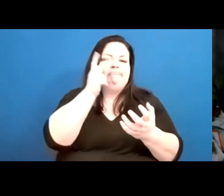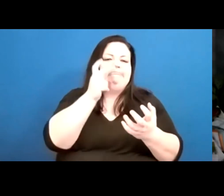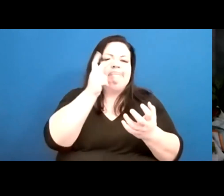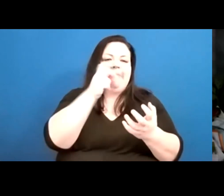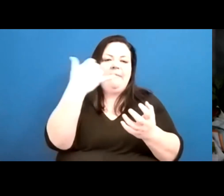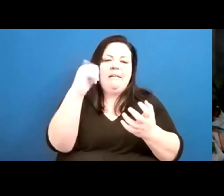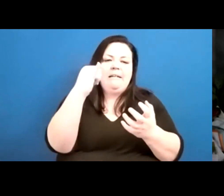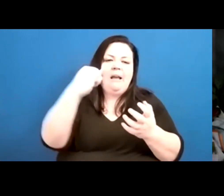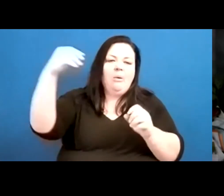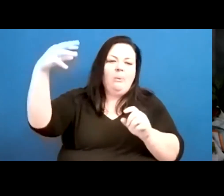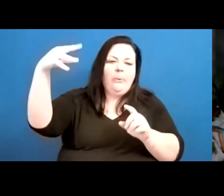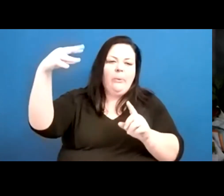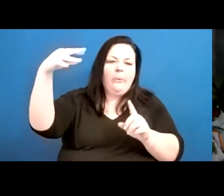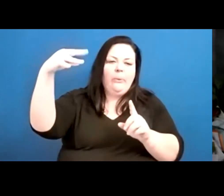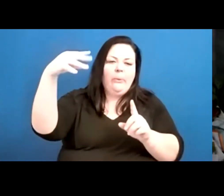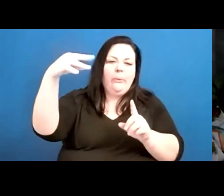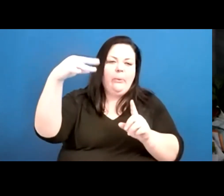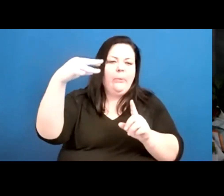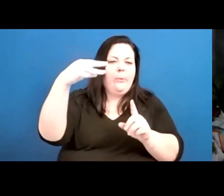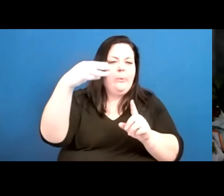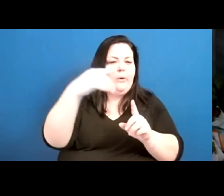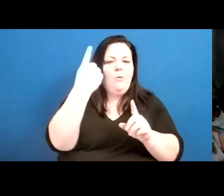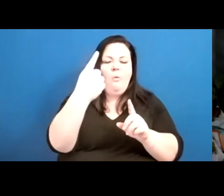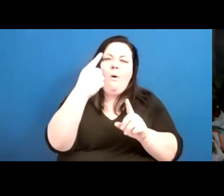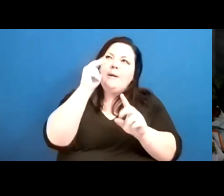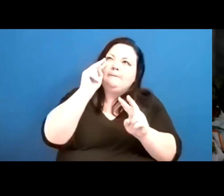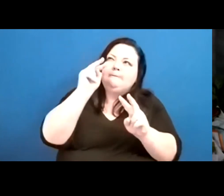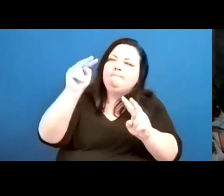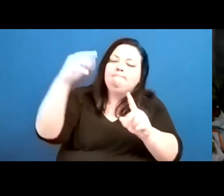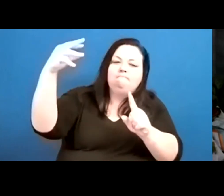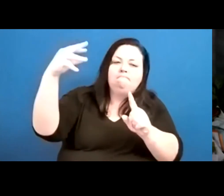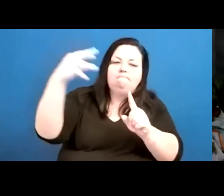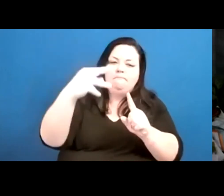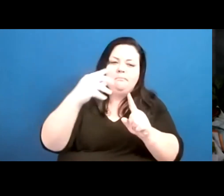knife-light // single searching eye peering up through cold water